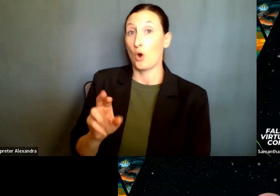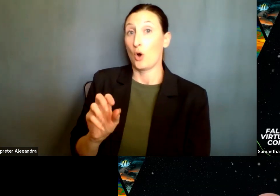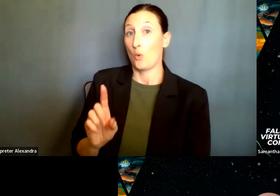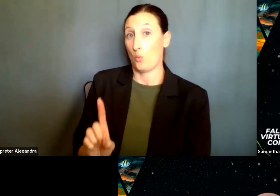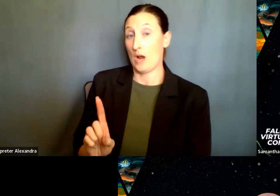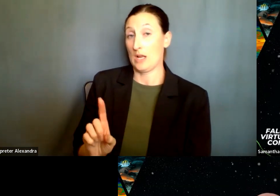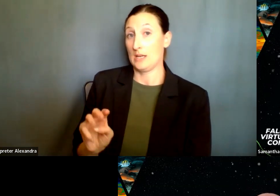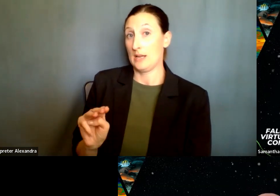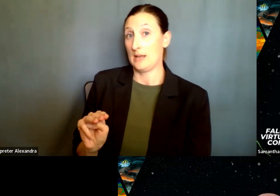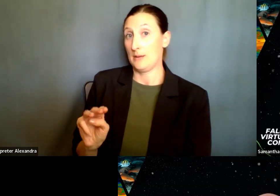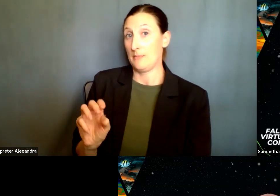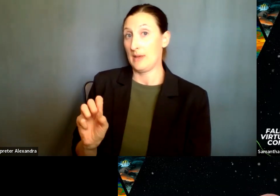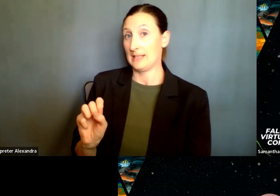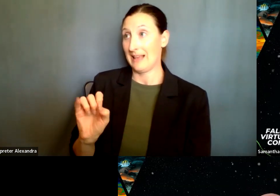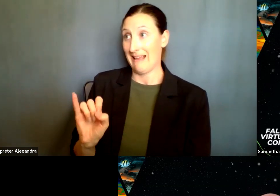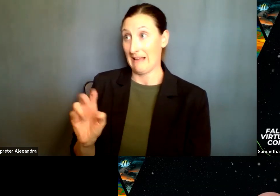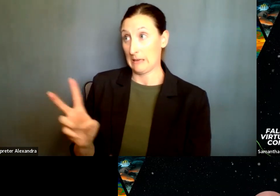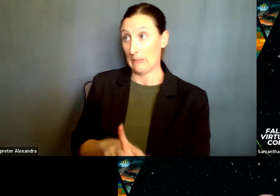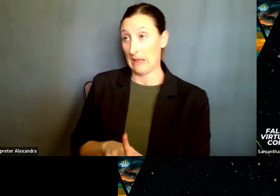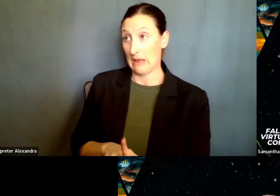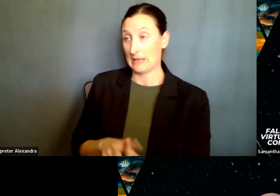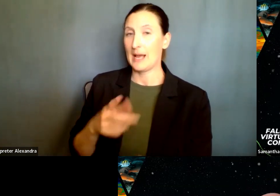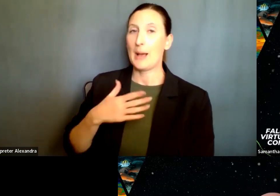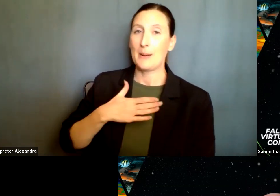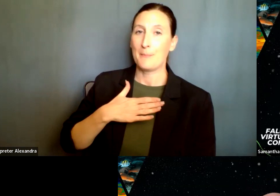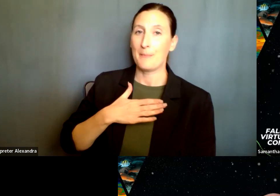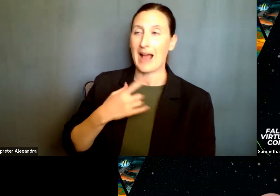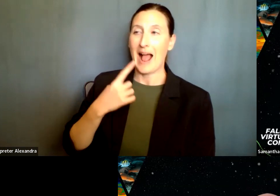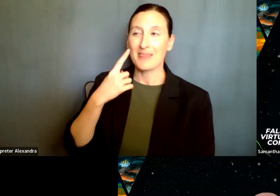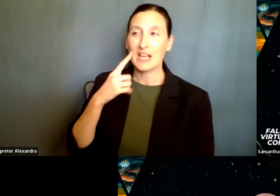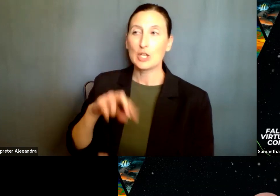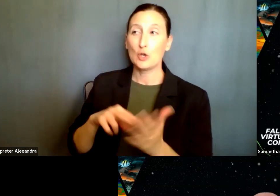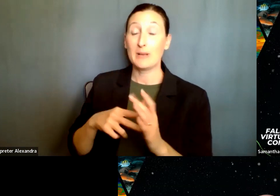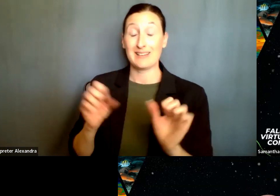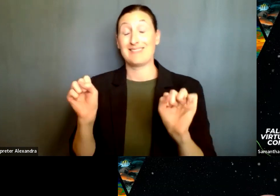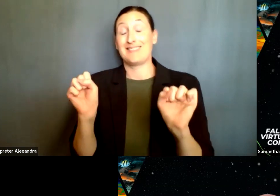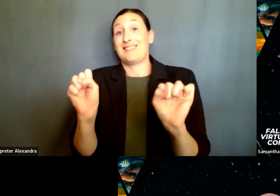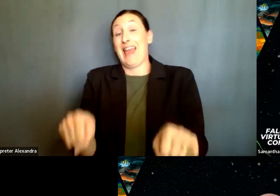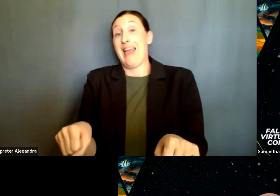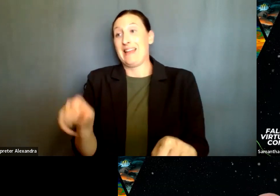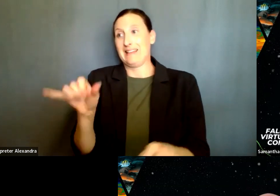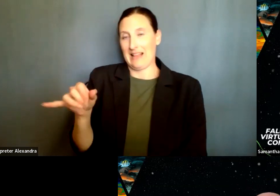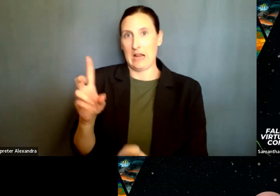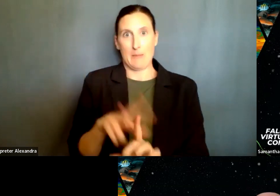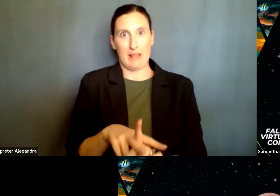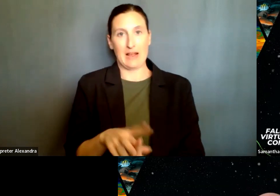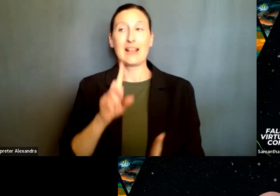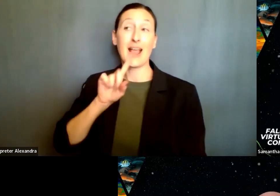I think the question I can answer is, can R1, MSI apply? I think the answer to that would be yes.